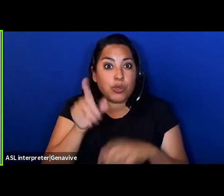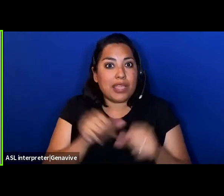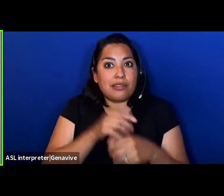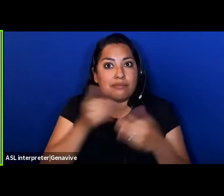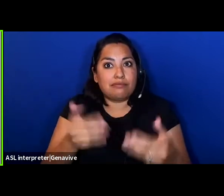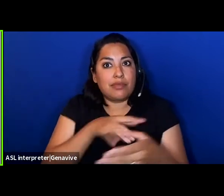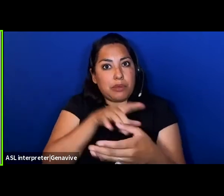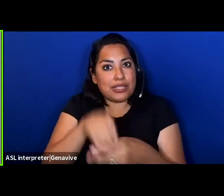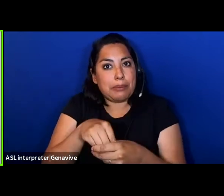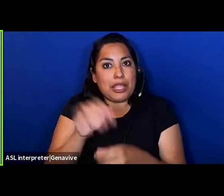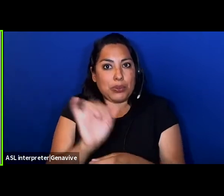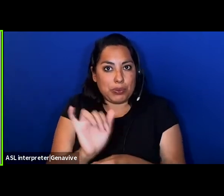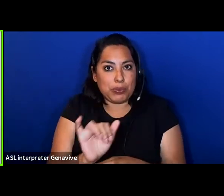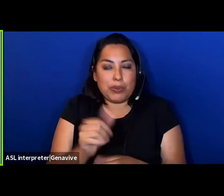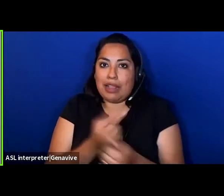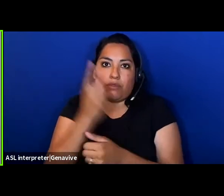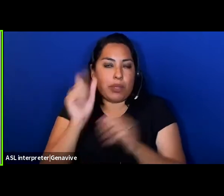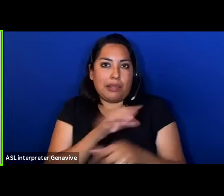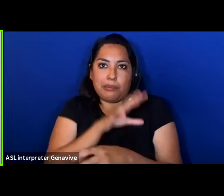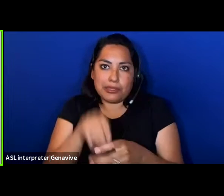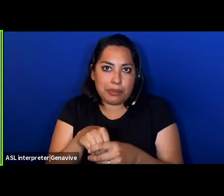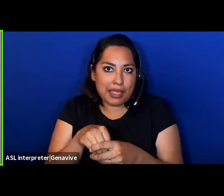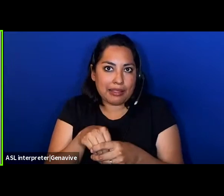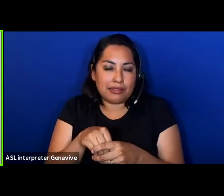and so everybody can participate and somebody that’s really done this work before.